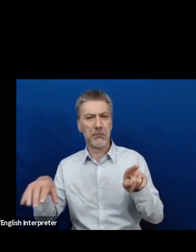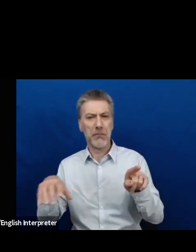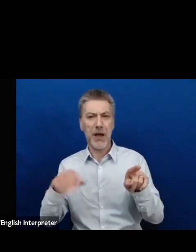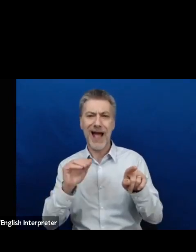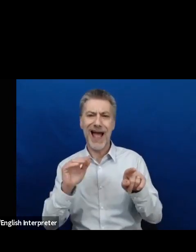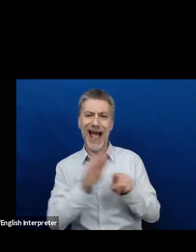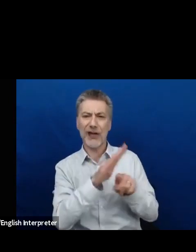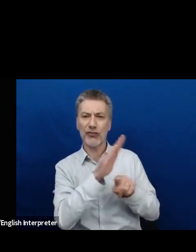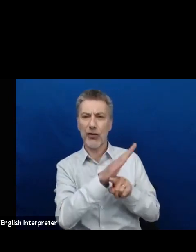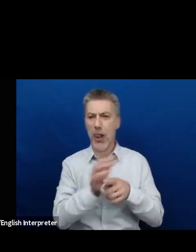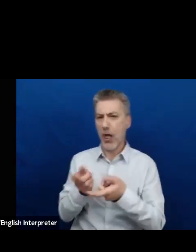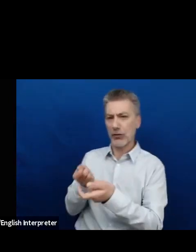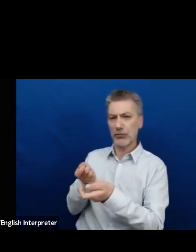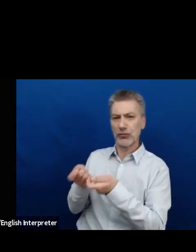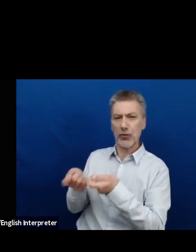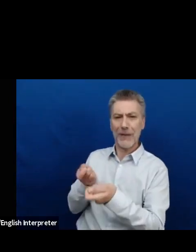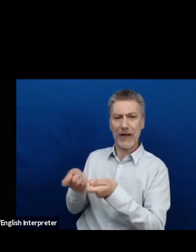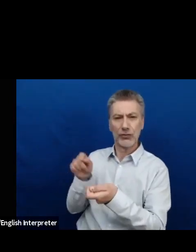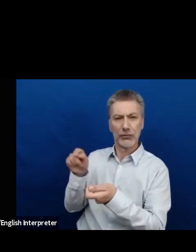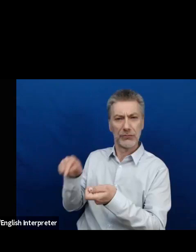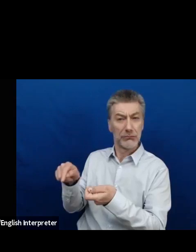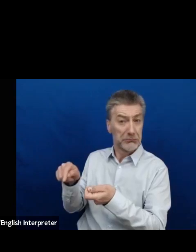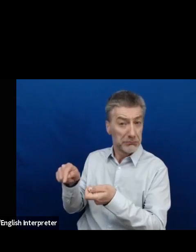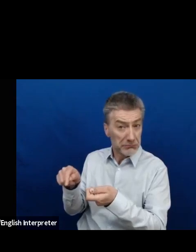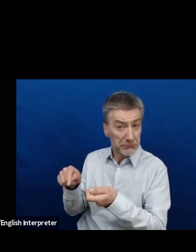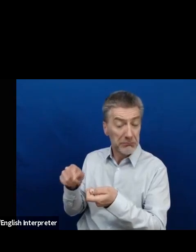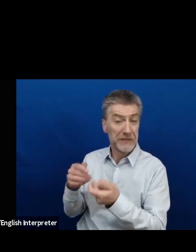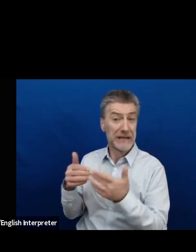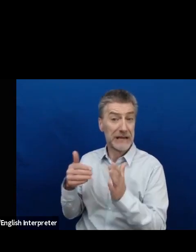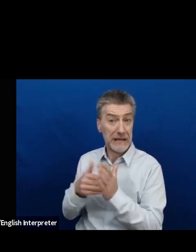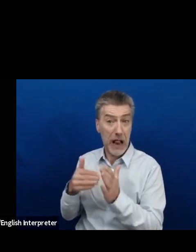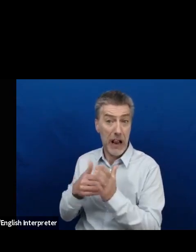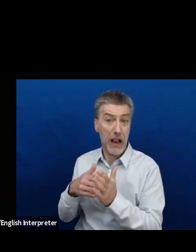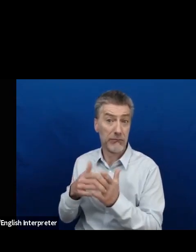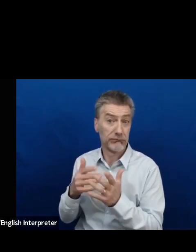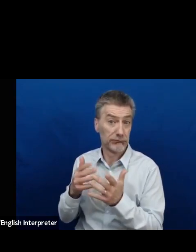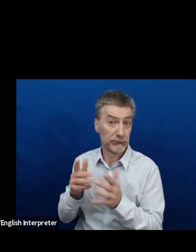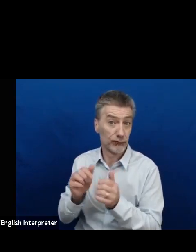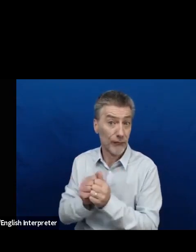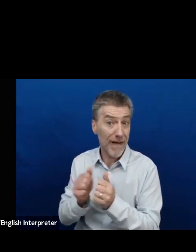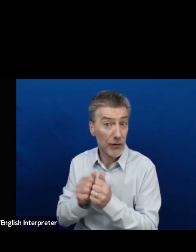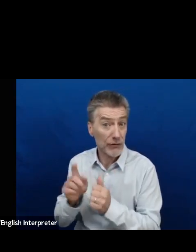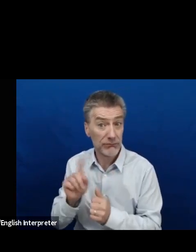What we tend to understand as nations were not nationally